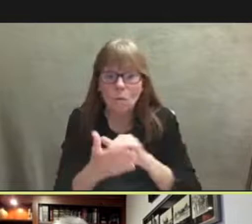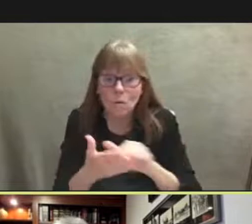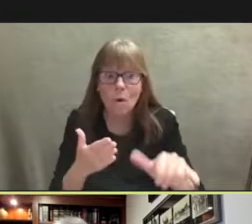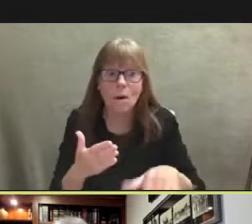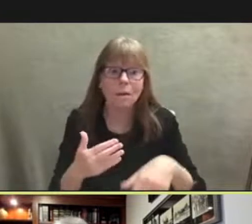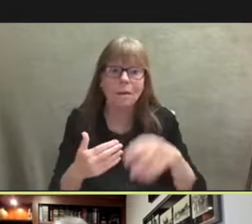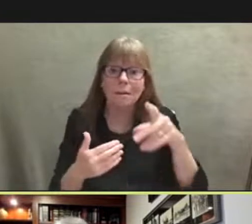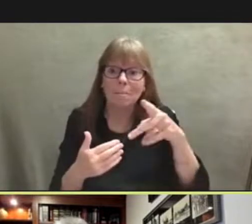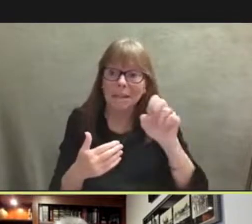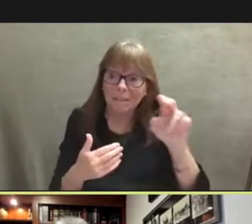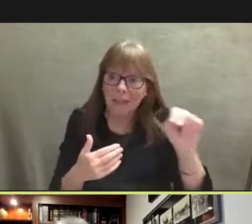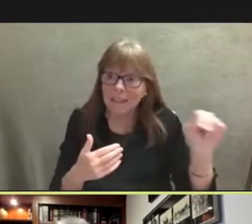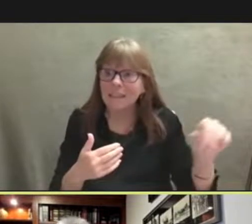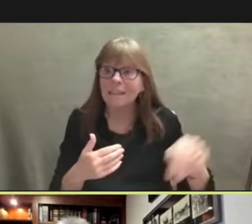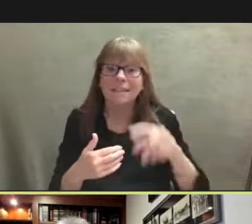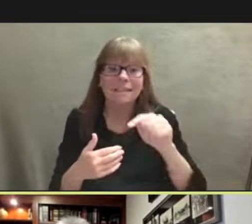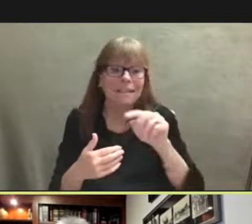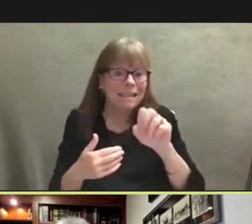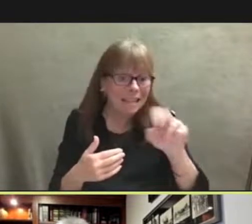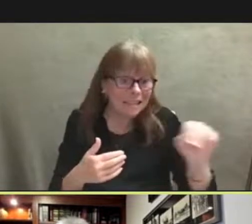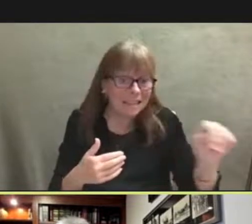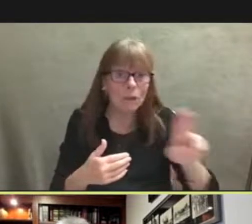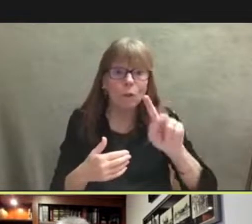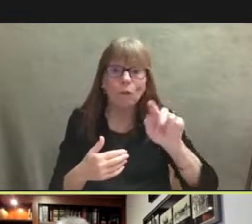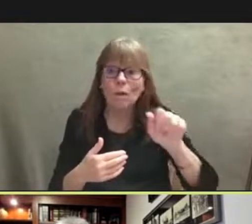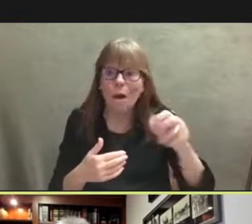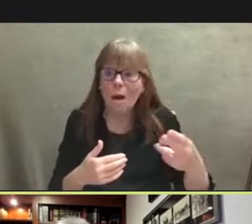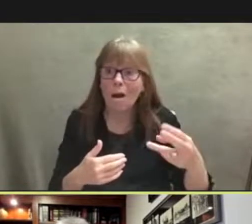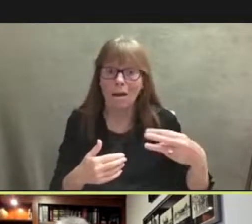Tennessee, Utah, and Washington, illegally discriminated